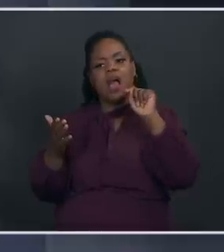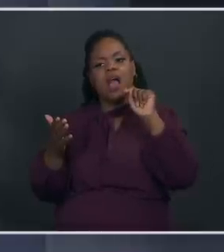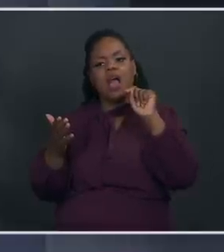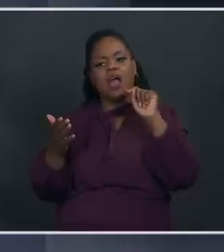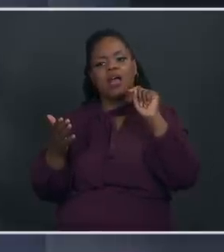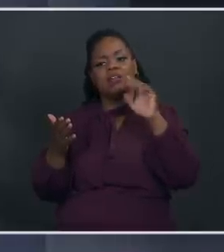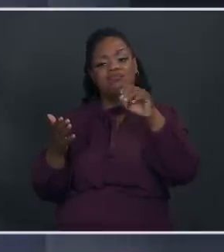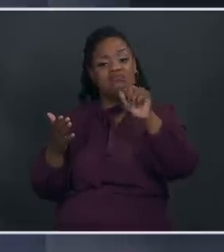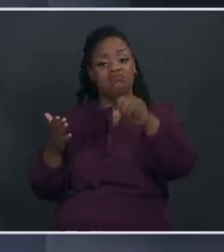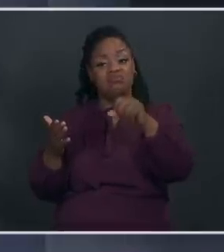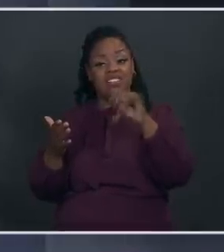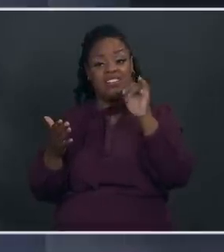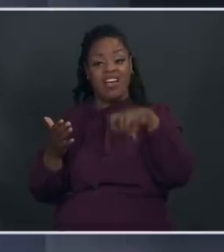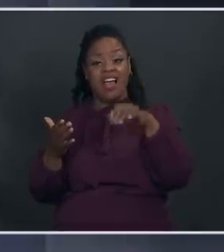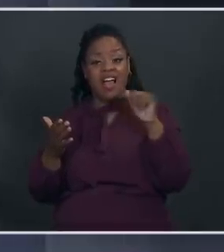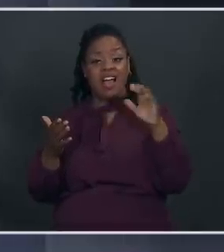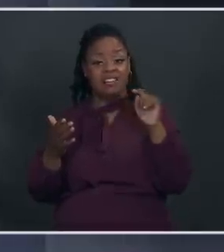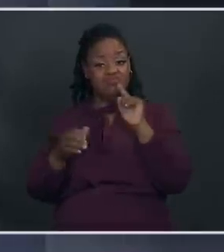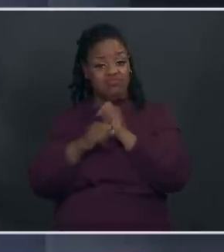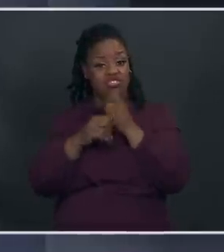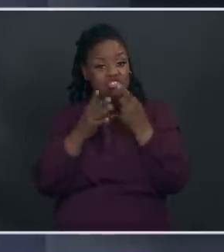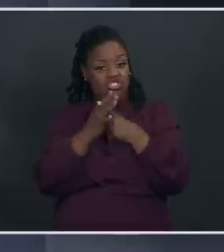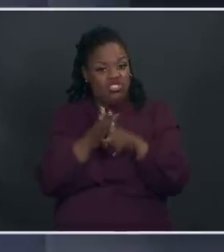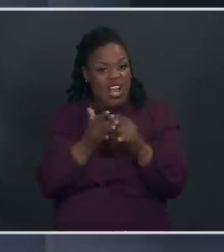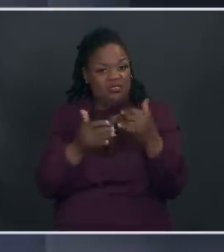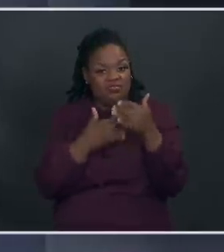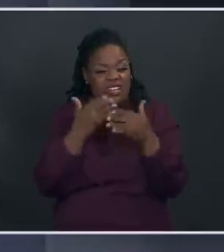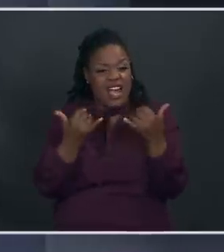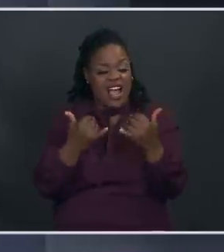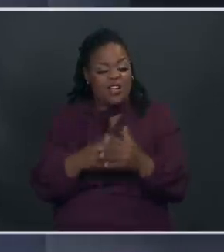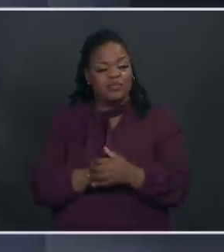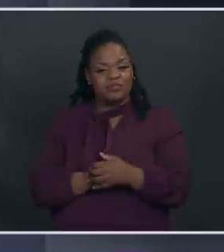and it means that our work is ongoing with companies